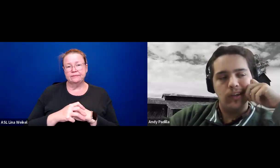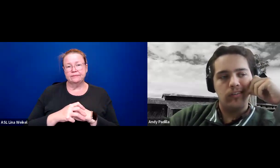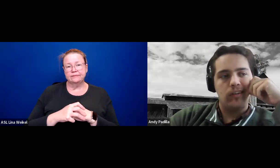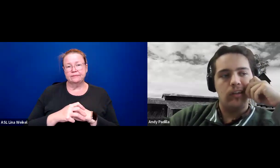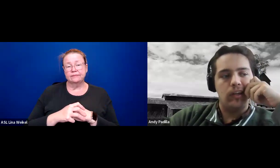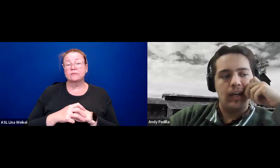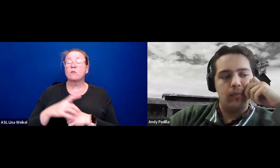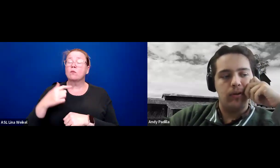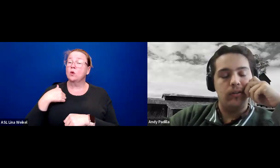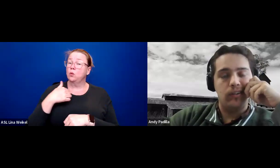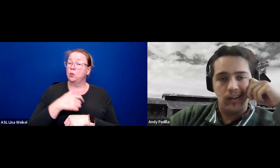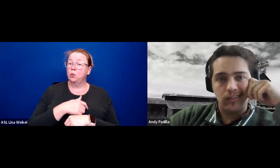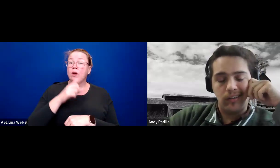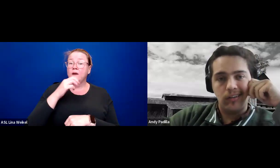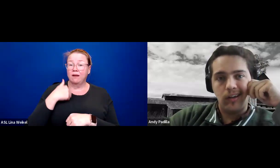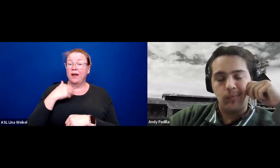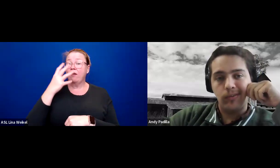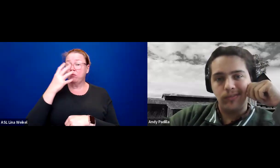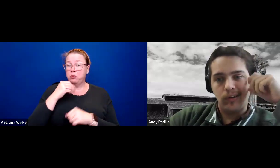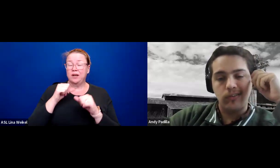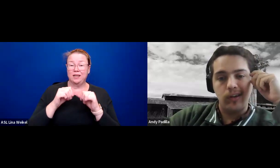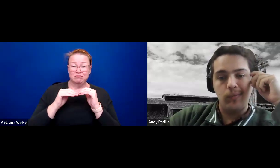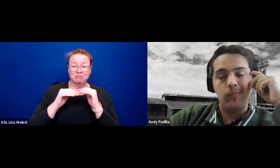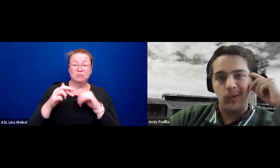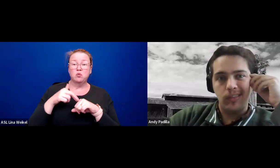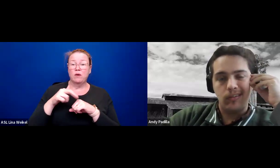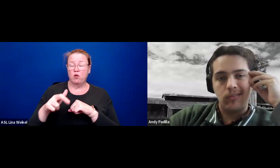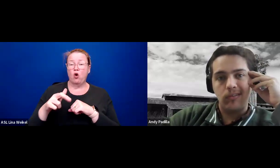Andy Padilla: We actually have a pretty constant referral stream with the